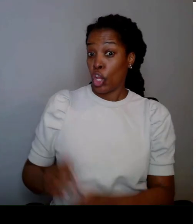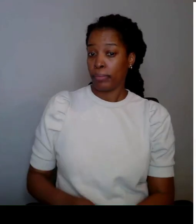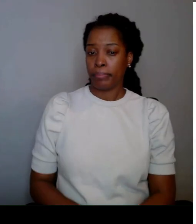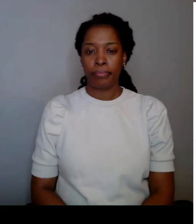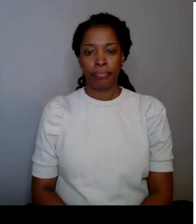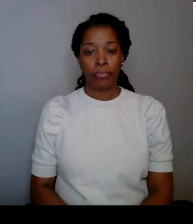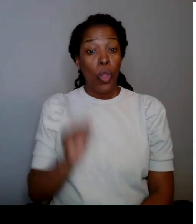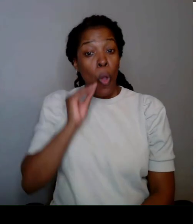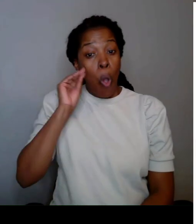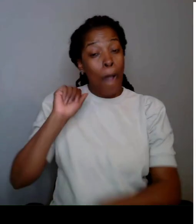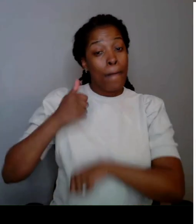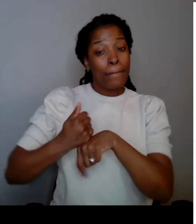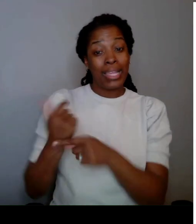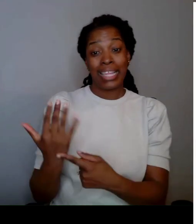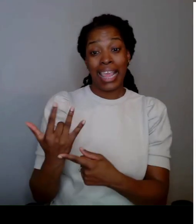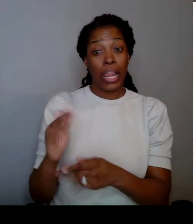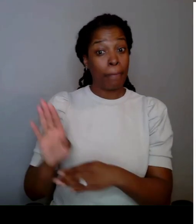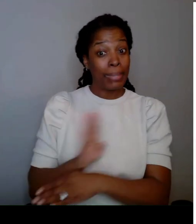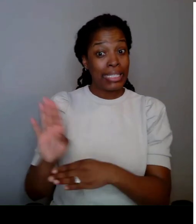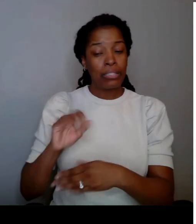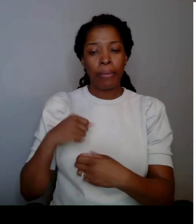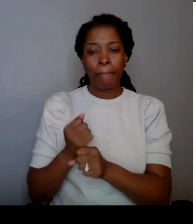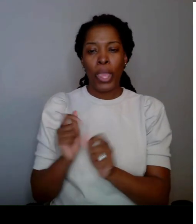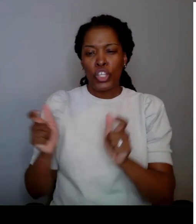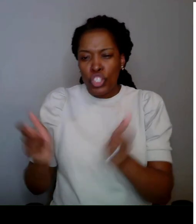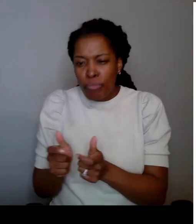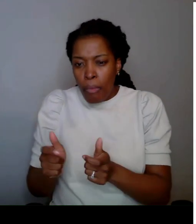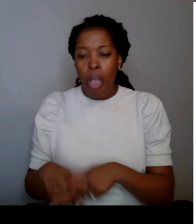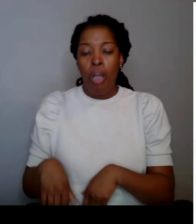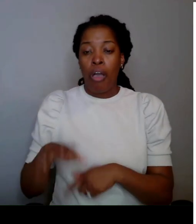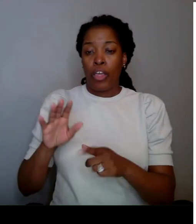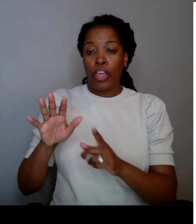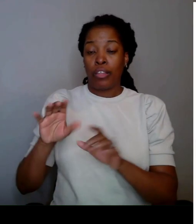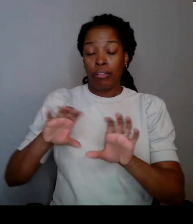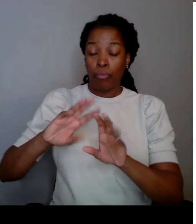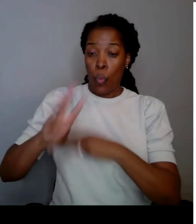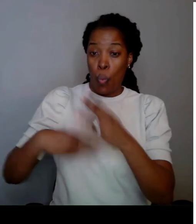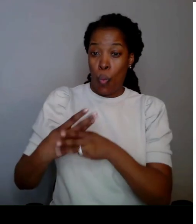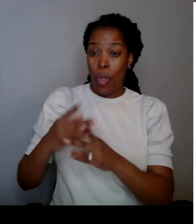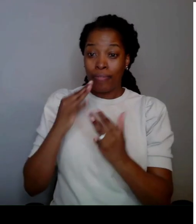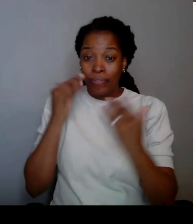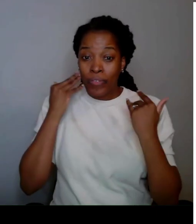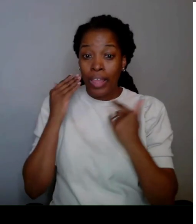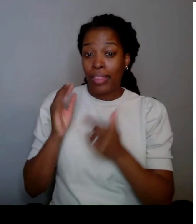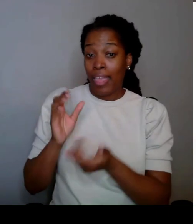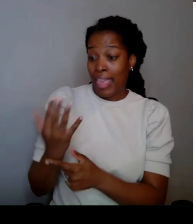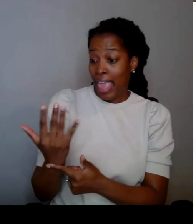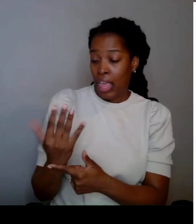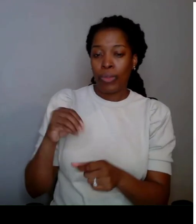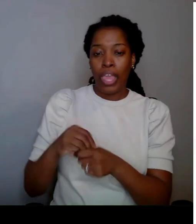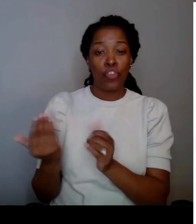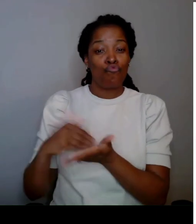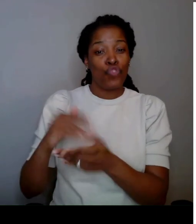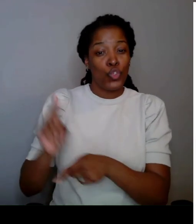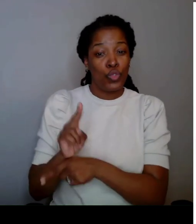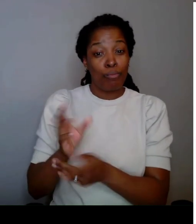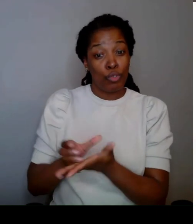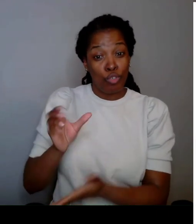friendly candles in reusable jars. It caters to environmentally conscious customers and those looking for unique gift items.